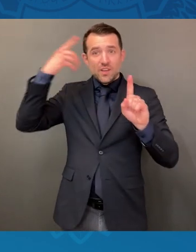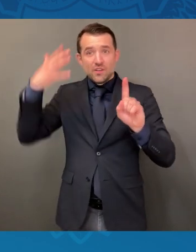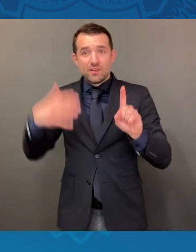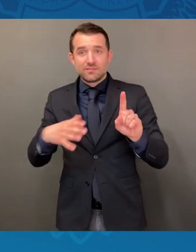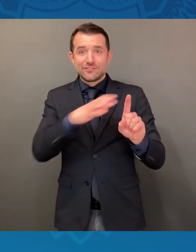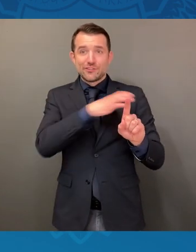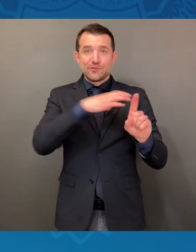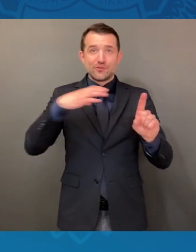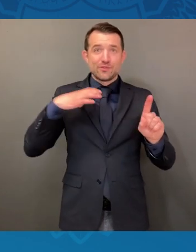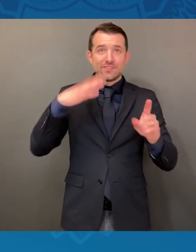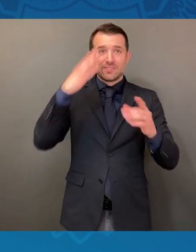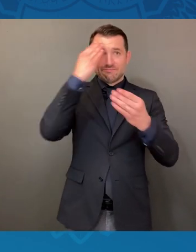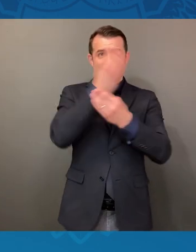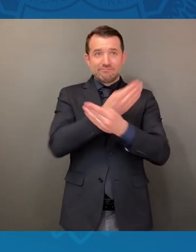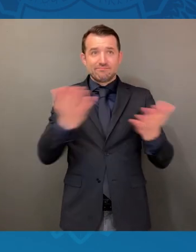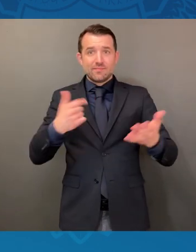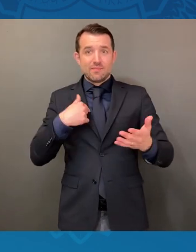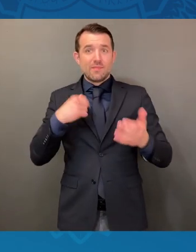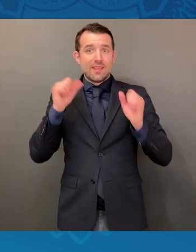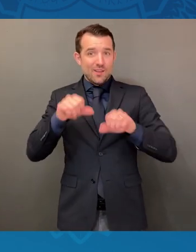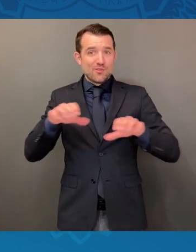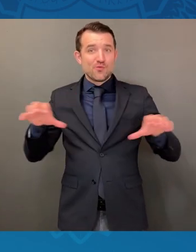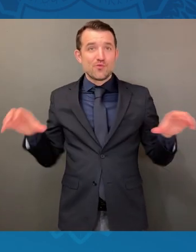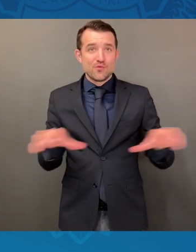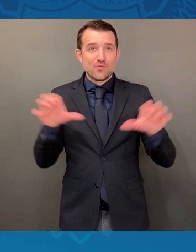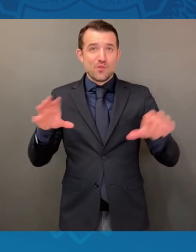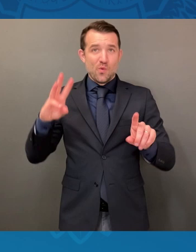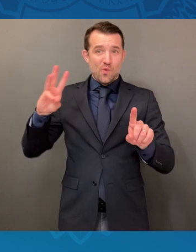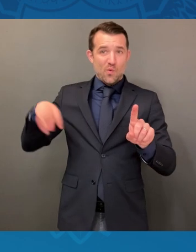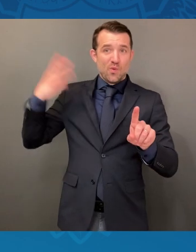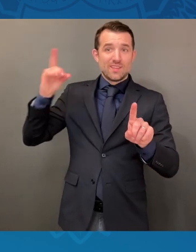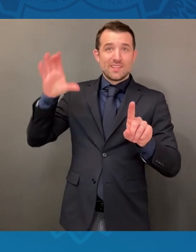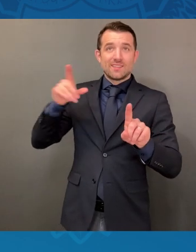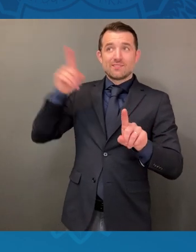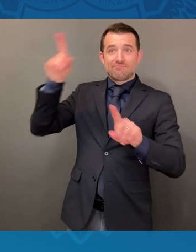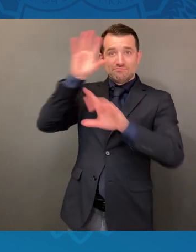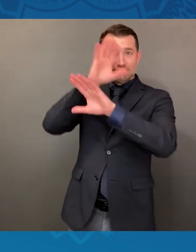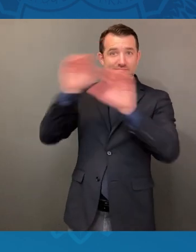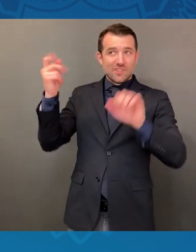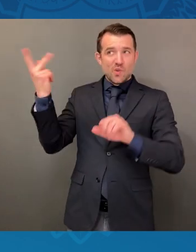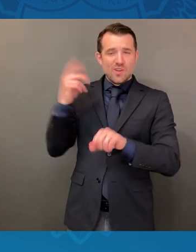out of Washington, D.C., the president and I, we can't do this work, were it not for you here?